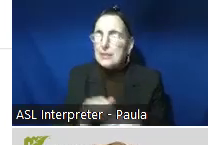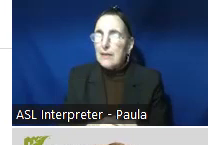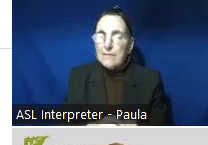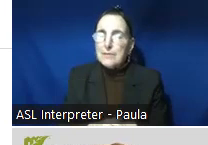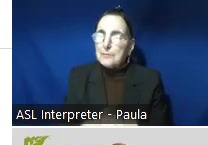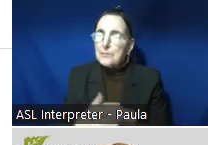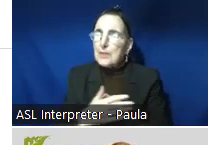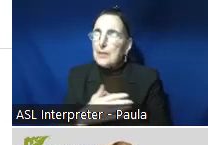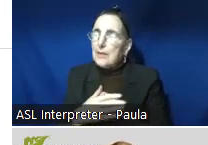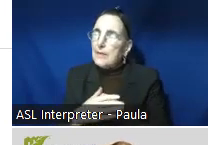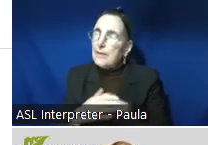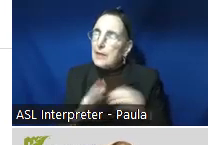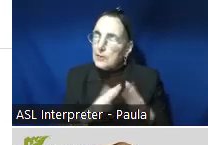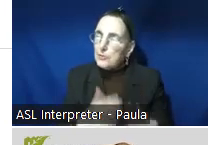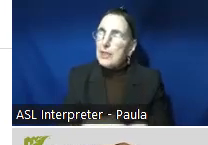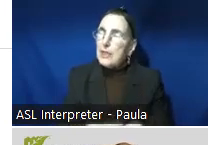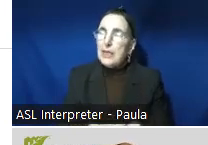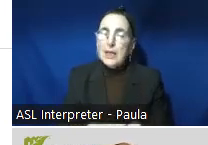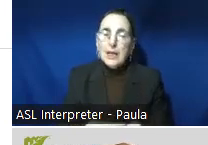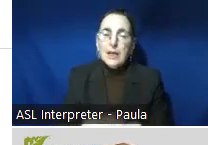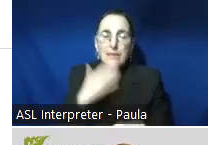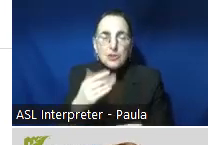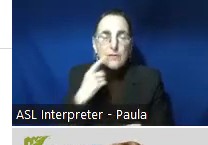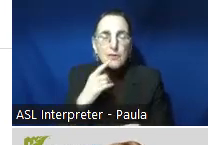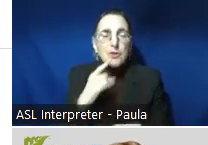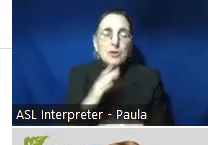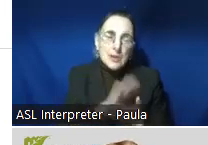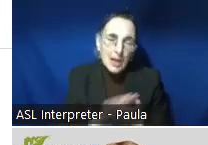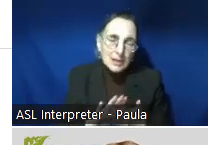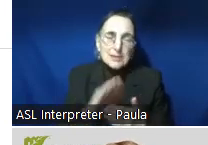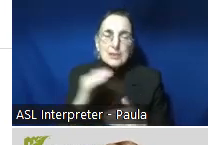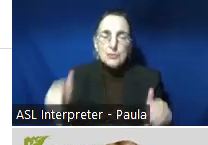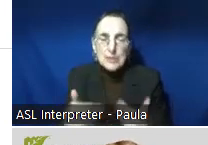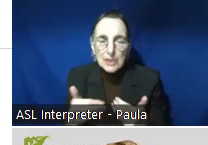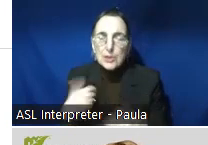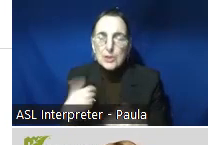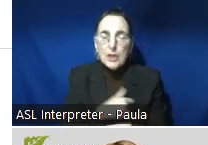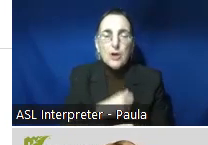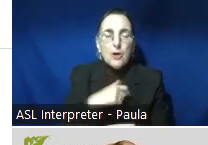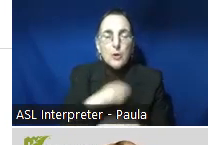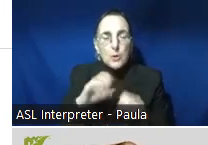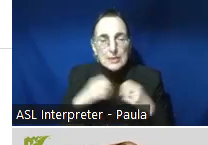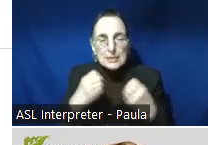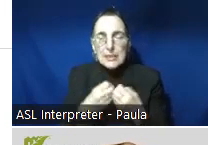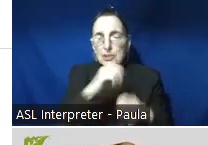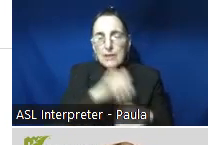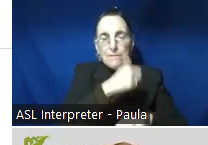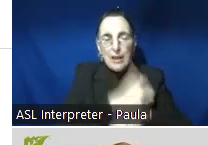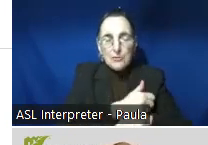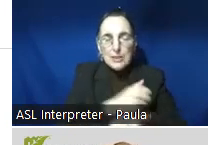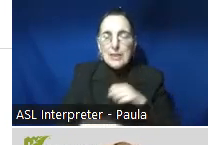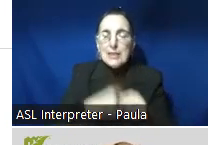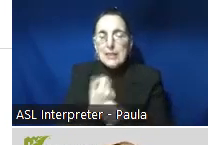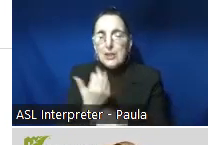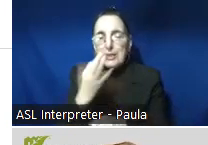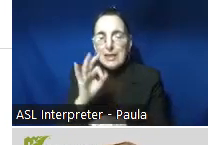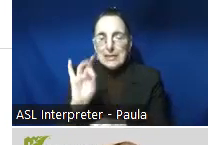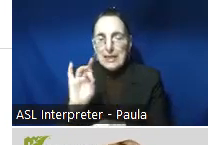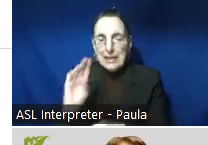thank you for that kind introduction, we are an organization founded in 1986 with